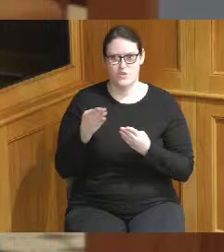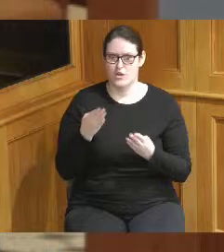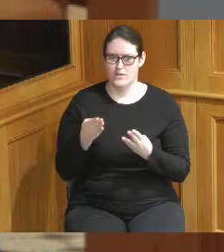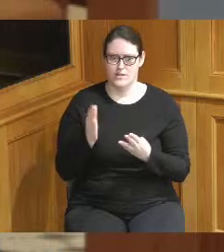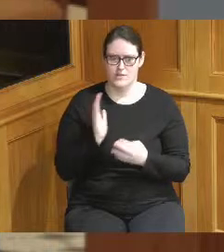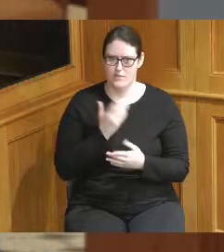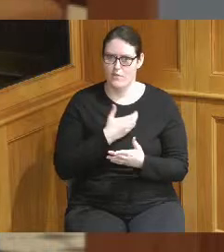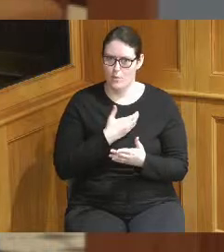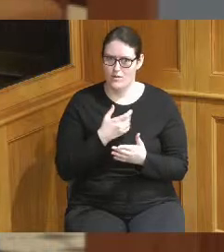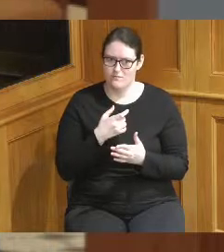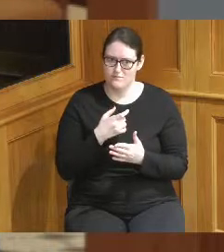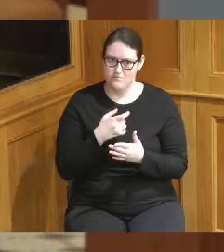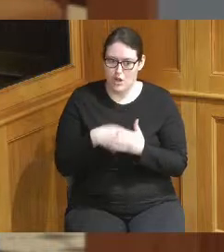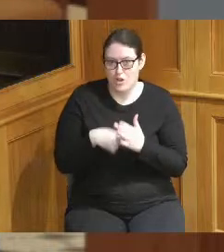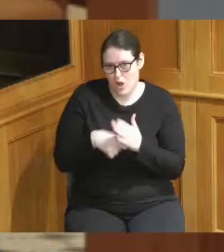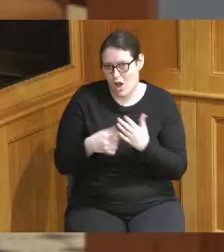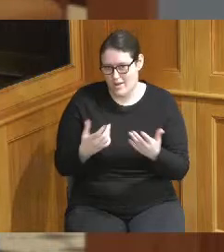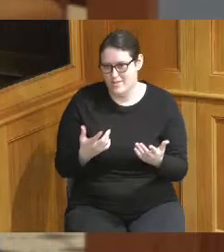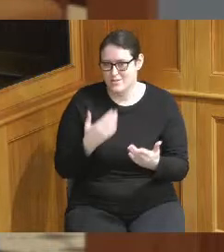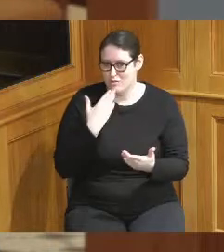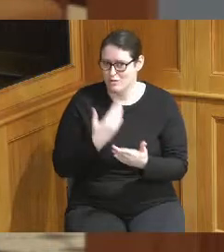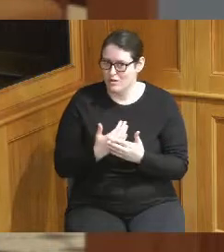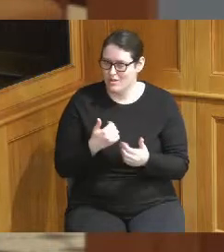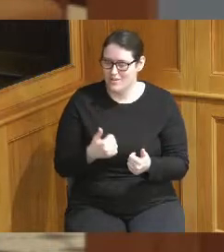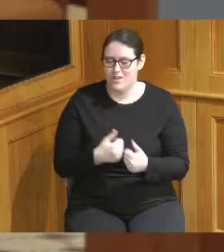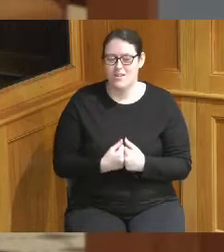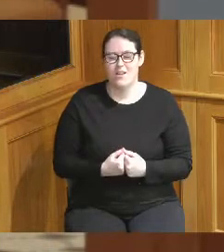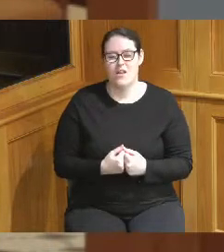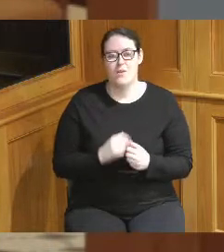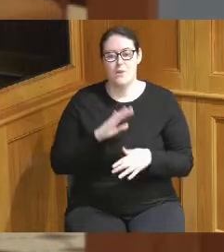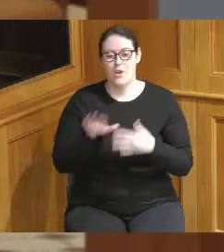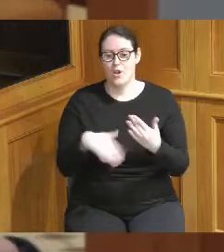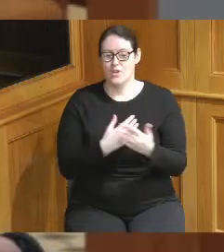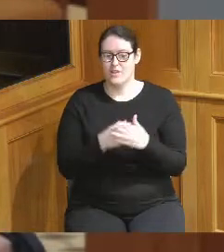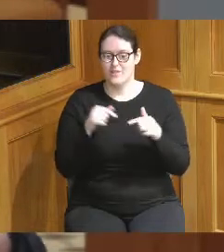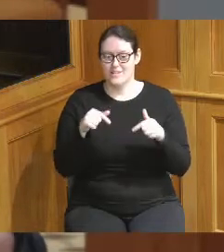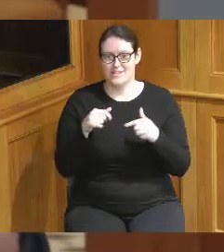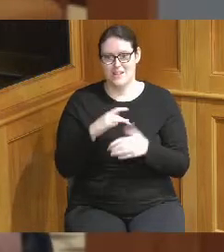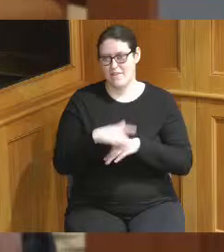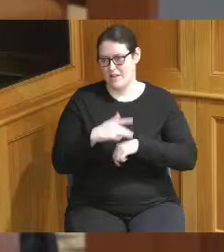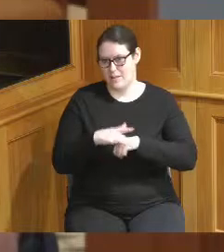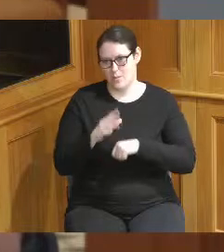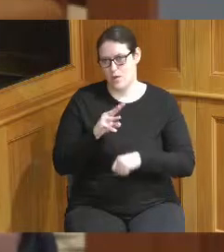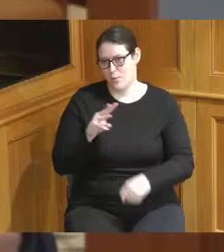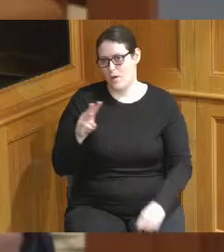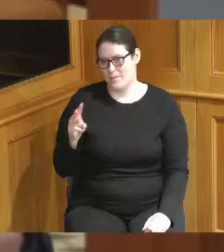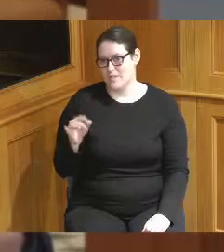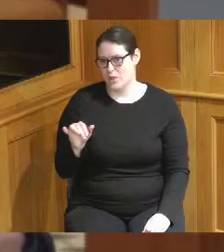item 25 is a grant or I'm sorry is a contract for independent living services with Necco for